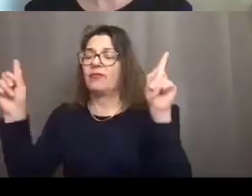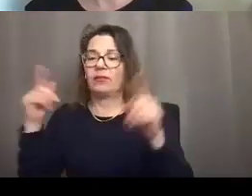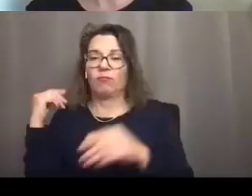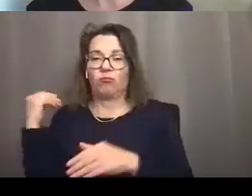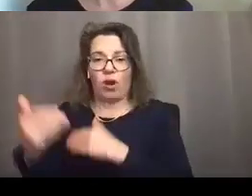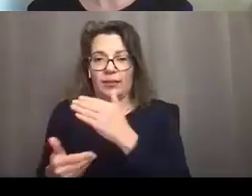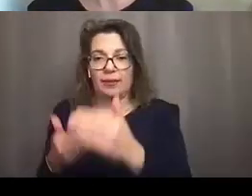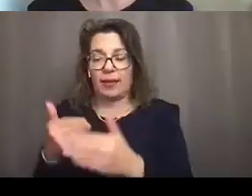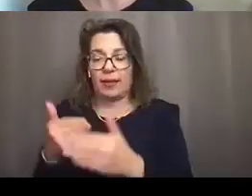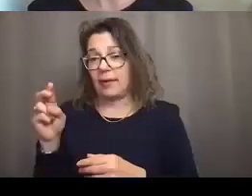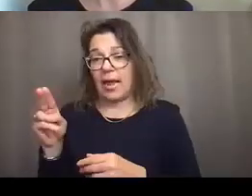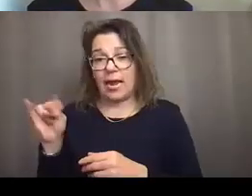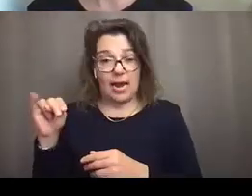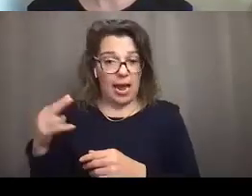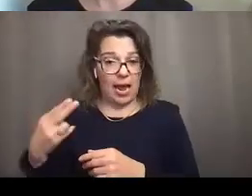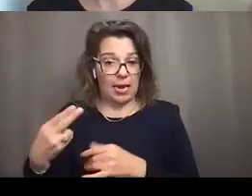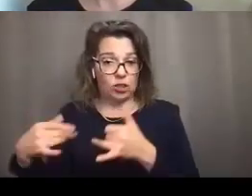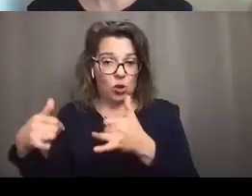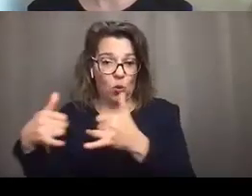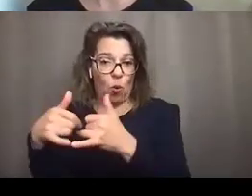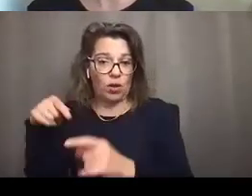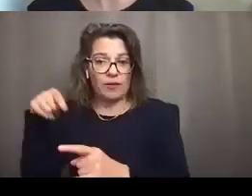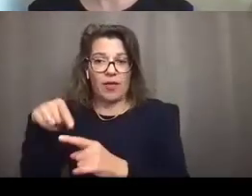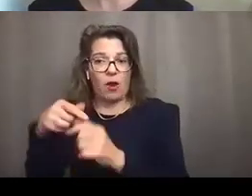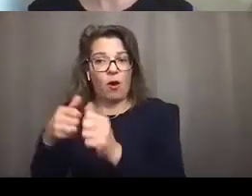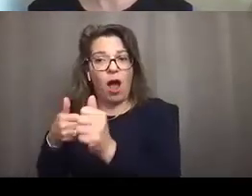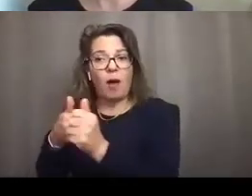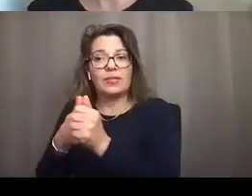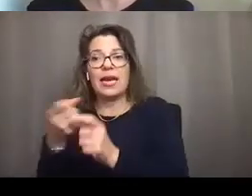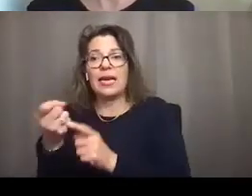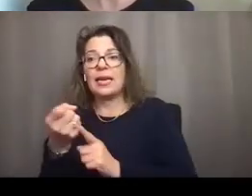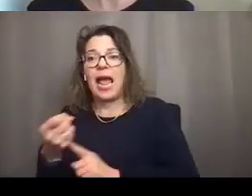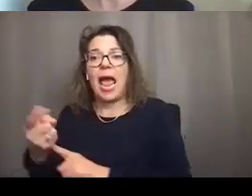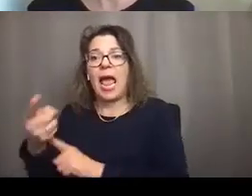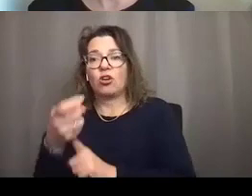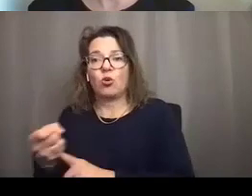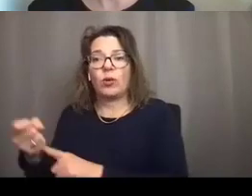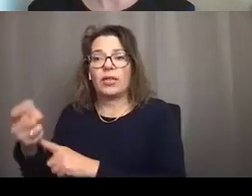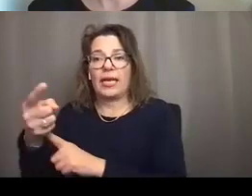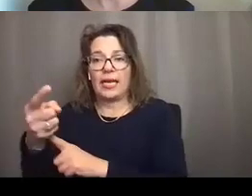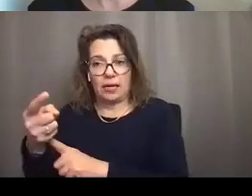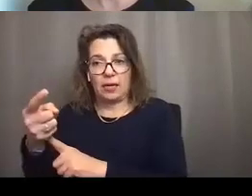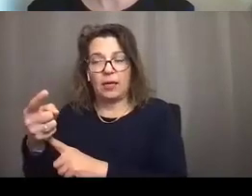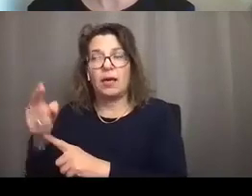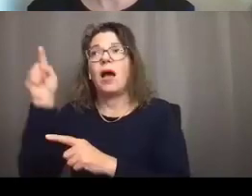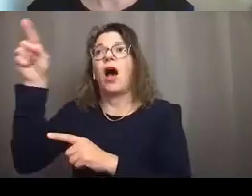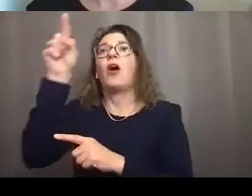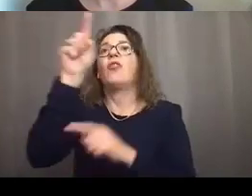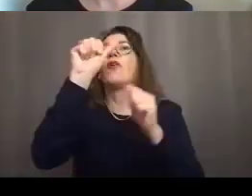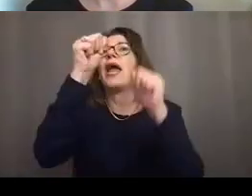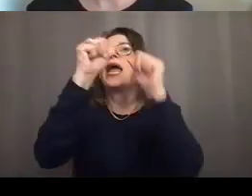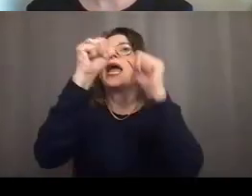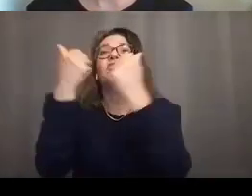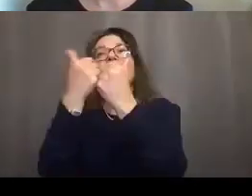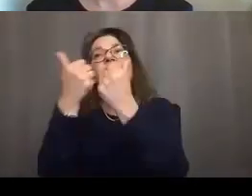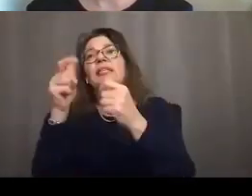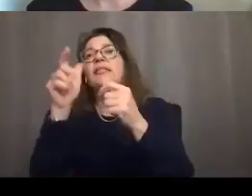the NIH awards in there are updated on an annual basis, the other agencies, in general, are about that range as well.